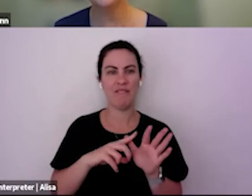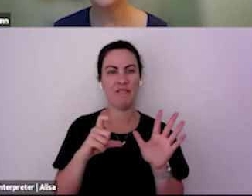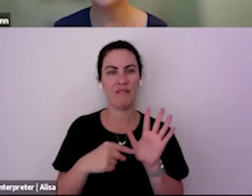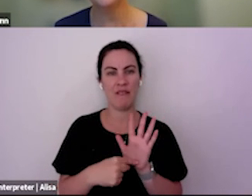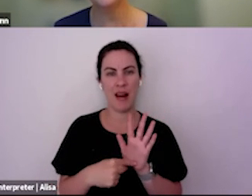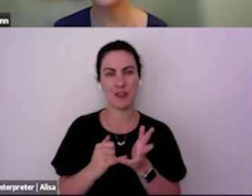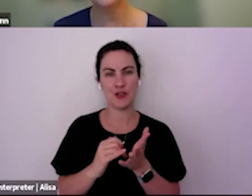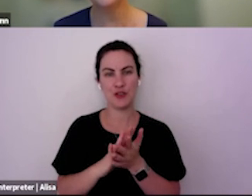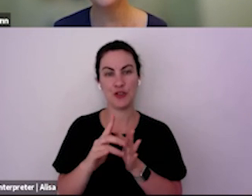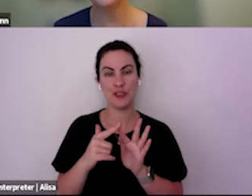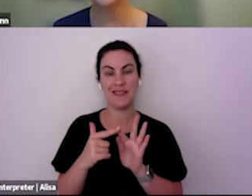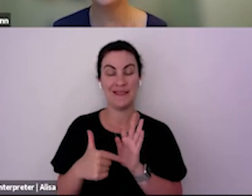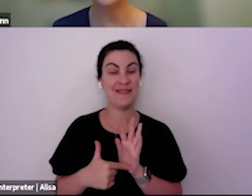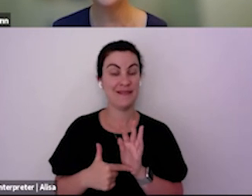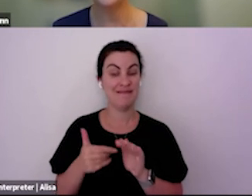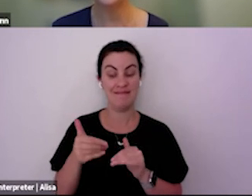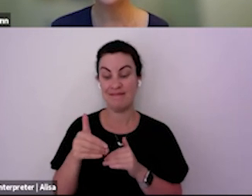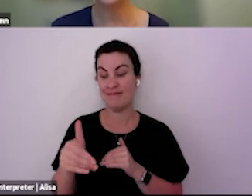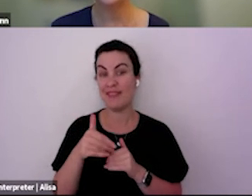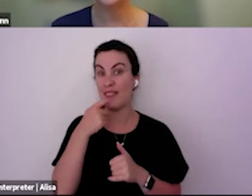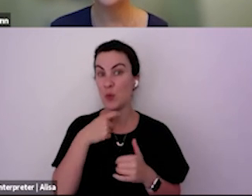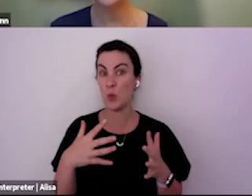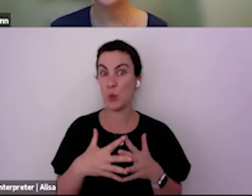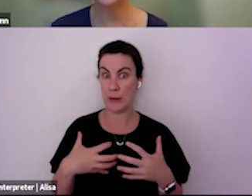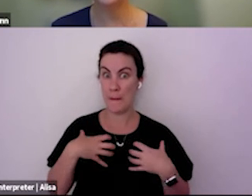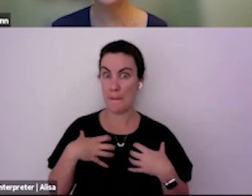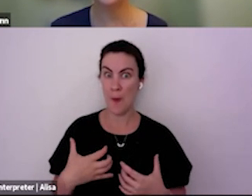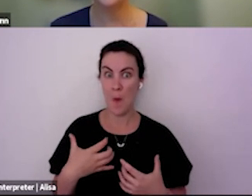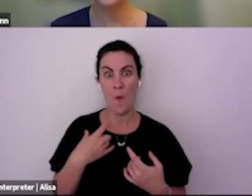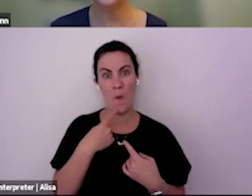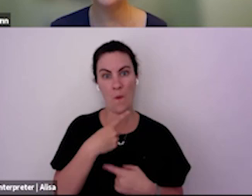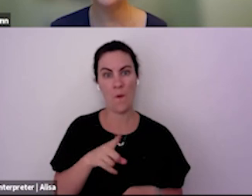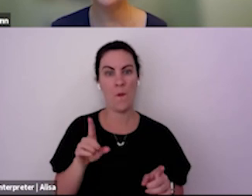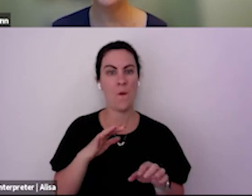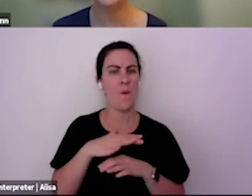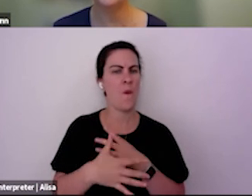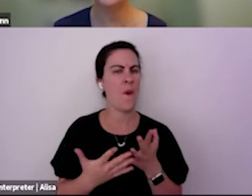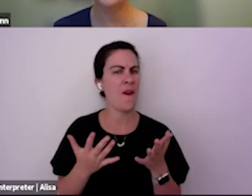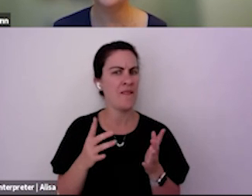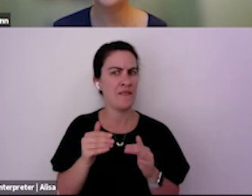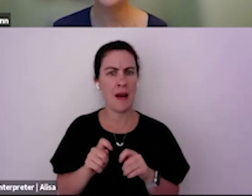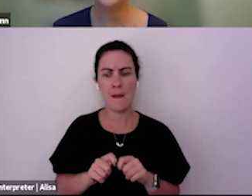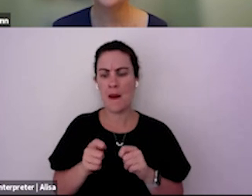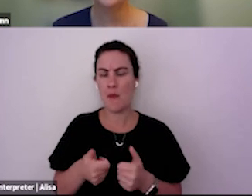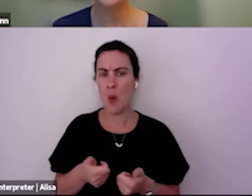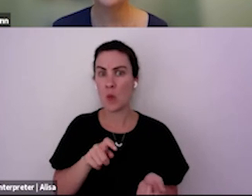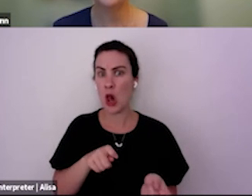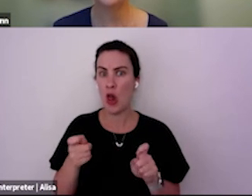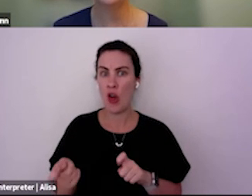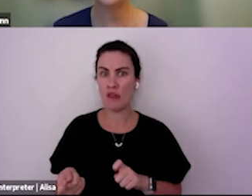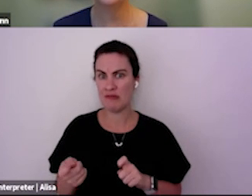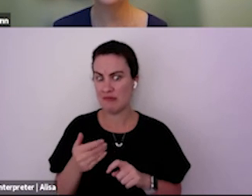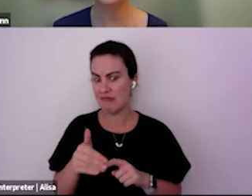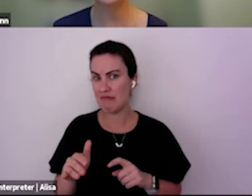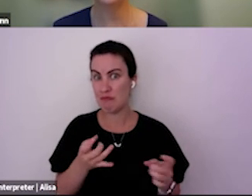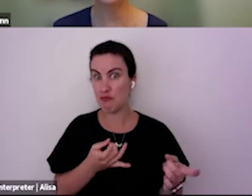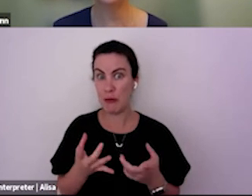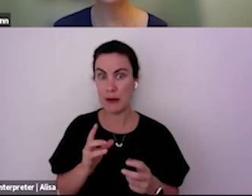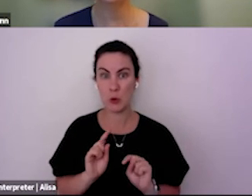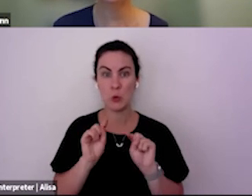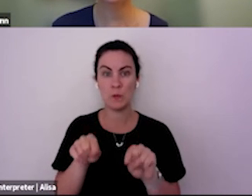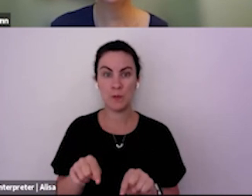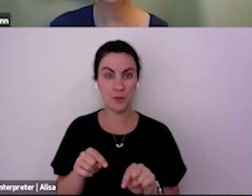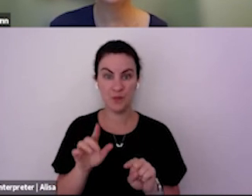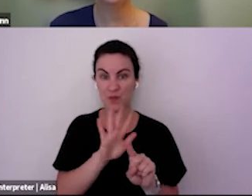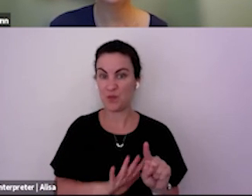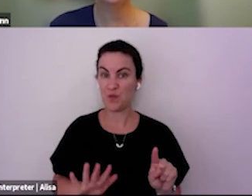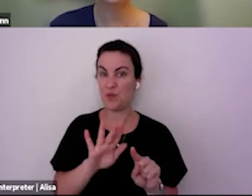fresh for you about the post lockdown market and readiness to attend all around the country.